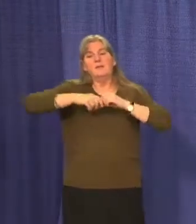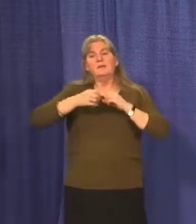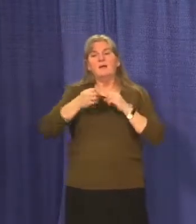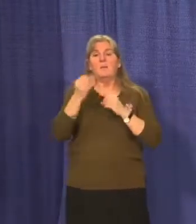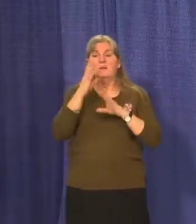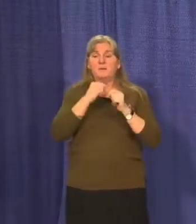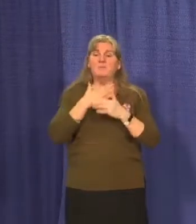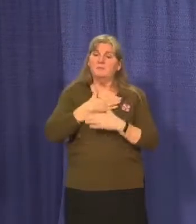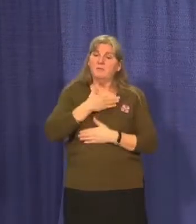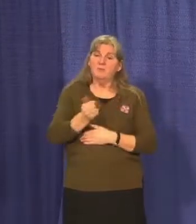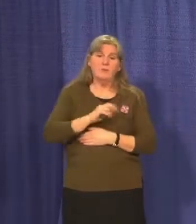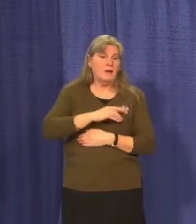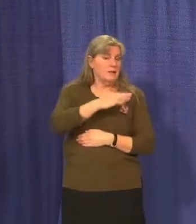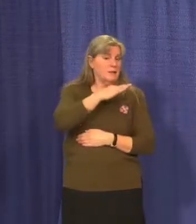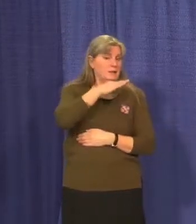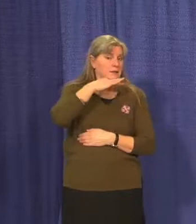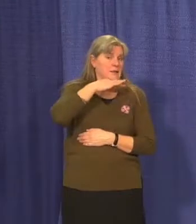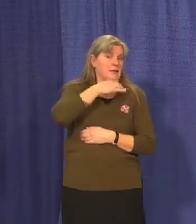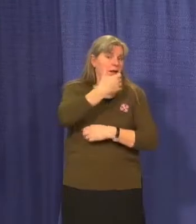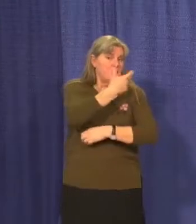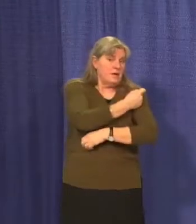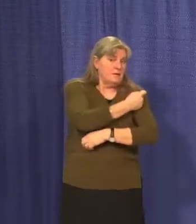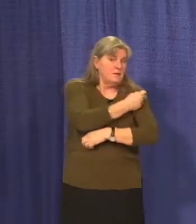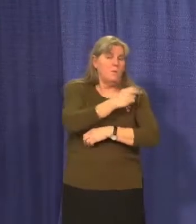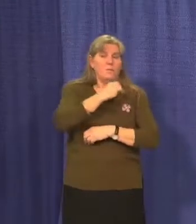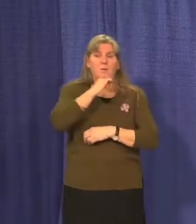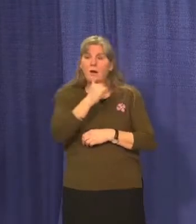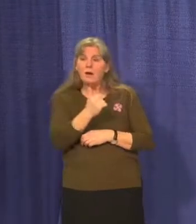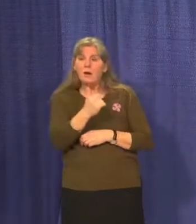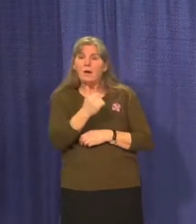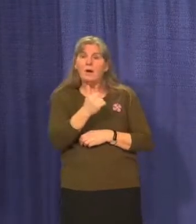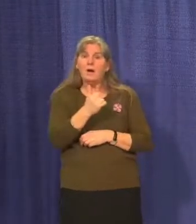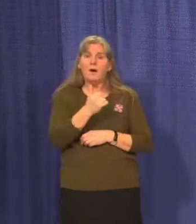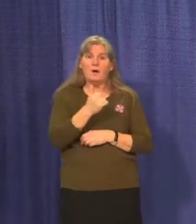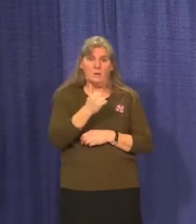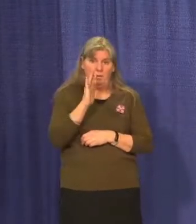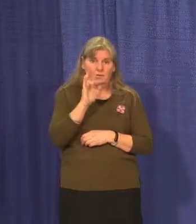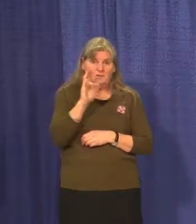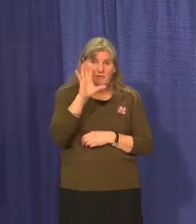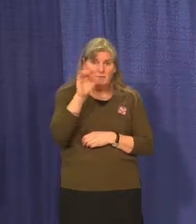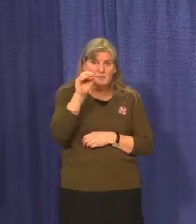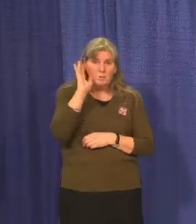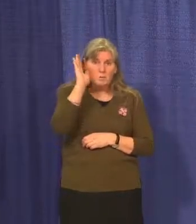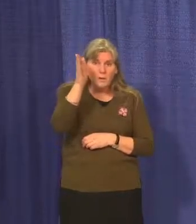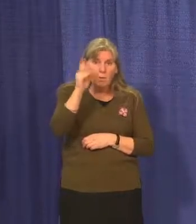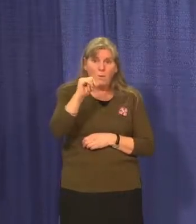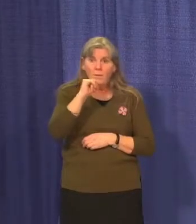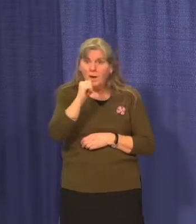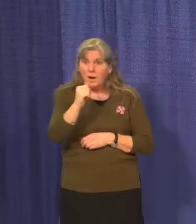Depends on the increasing evidence that we get, not just about what proportion of the